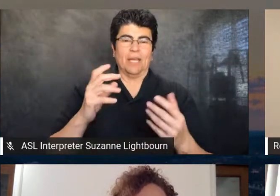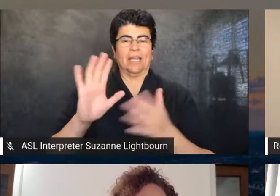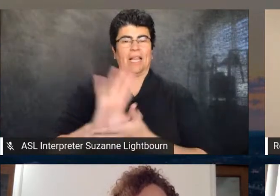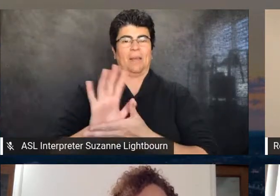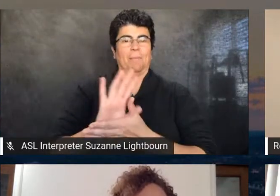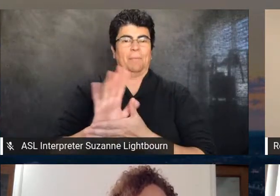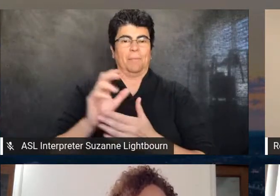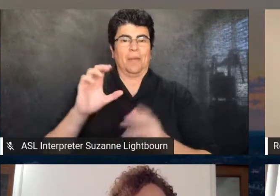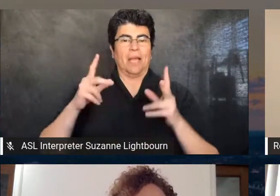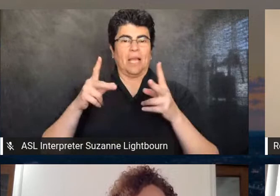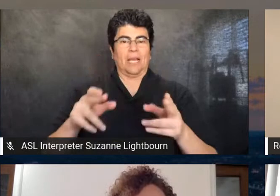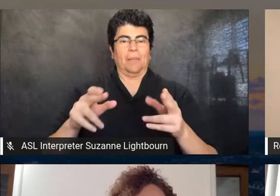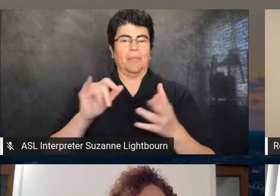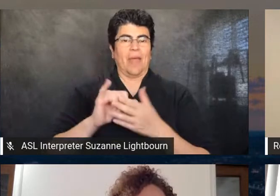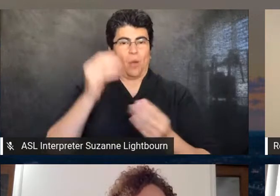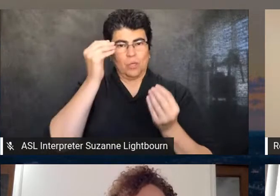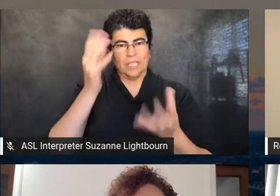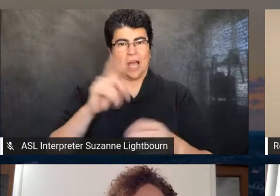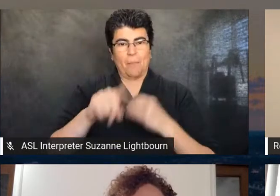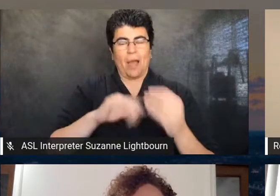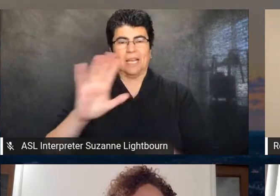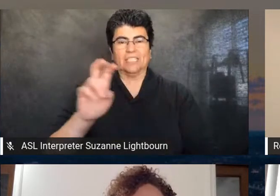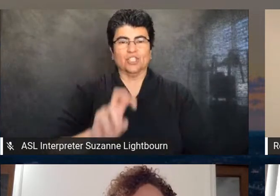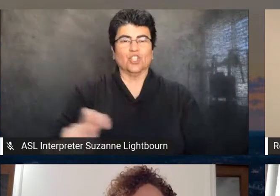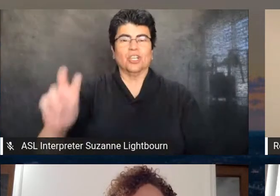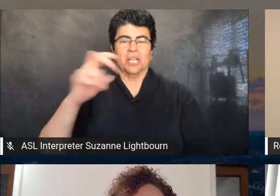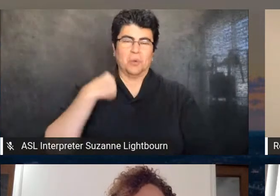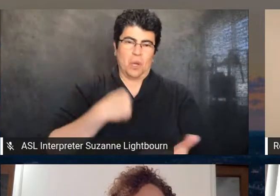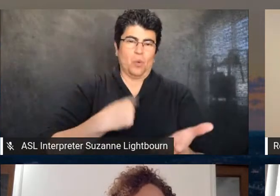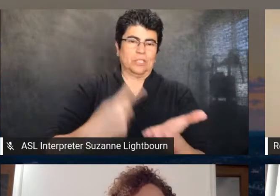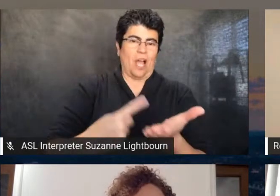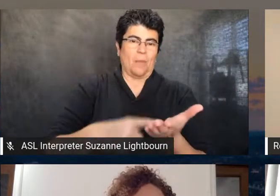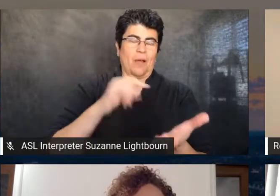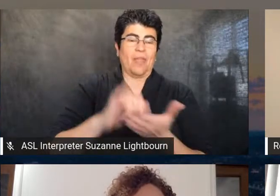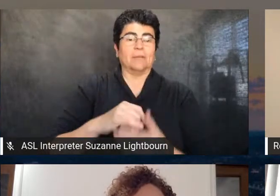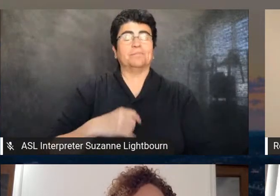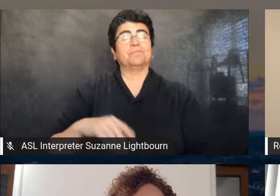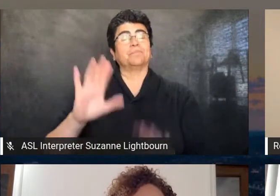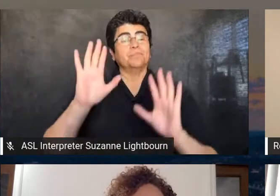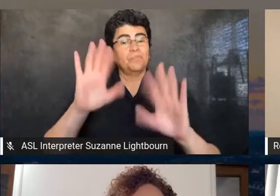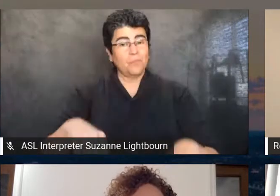that will tell us more about Obi's journey, and we'll talk about it. Obi is an actor, writer,